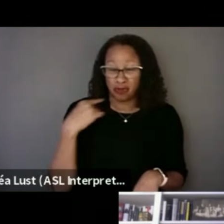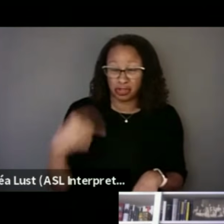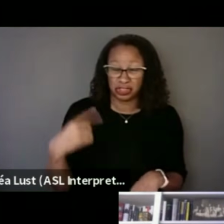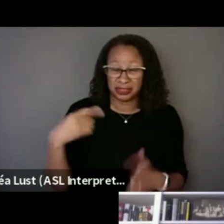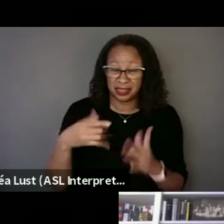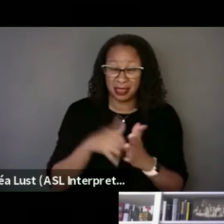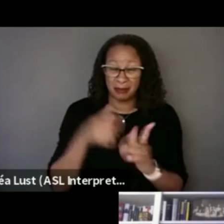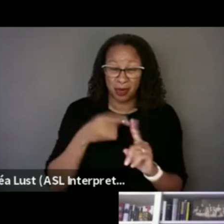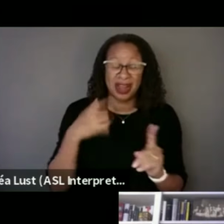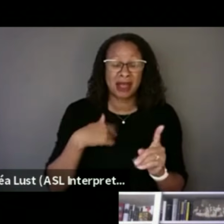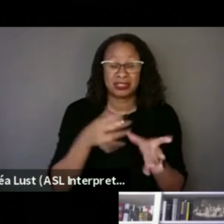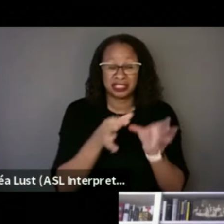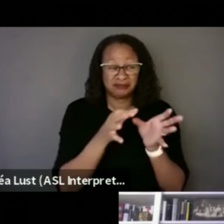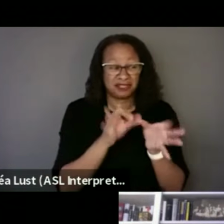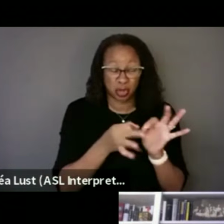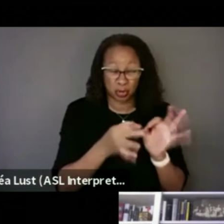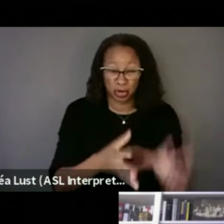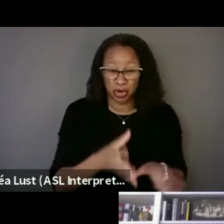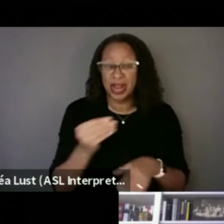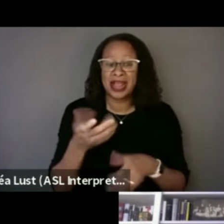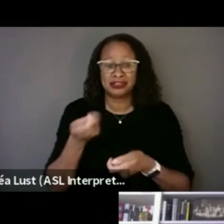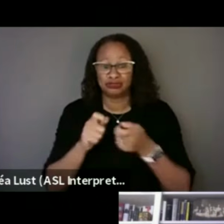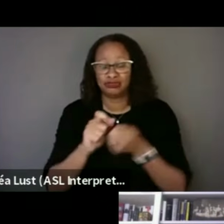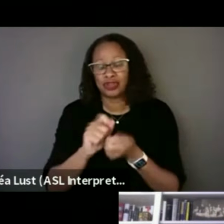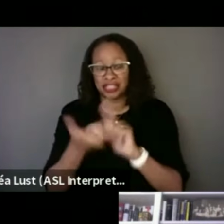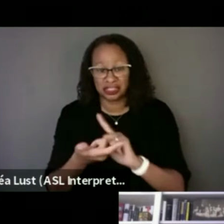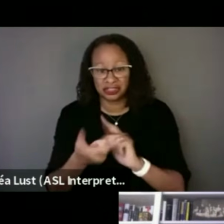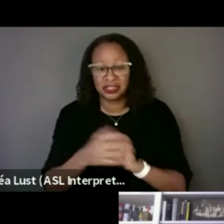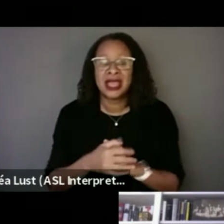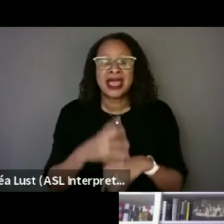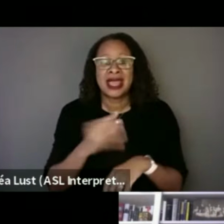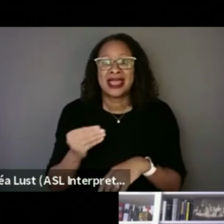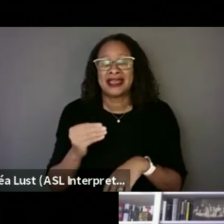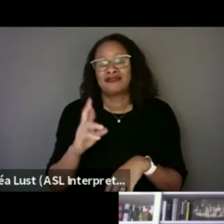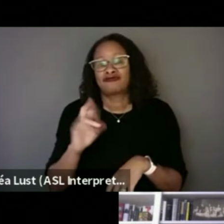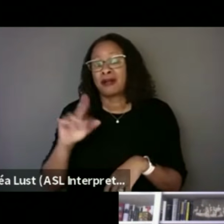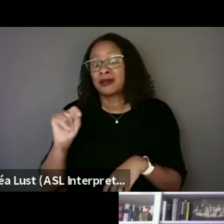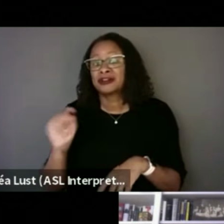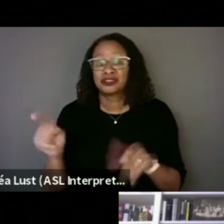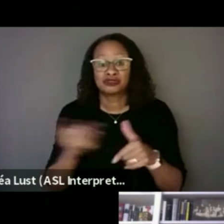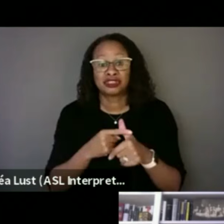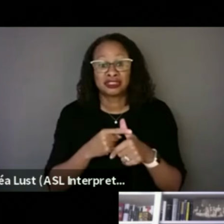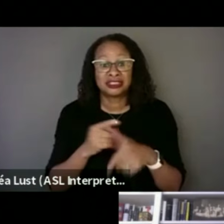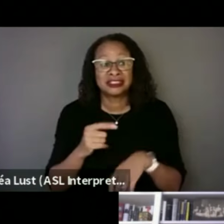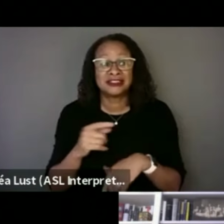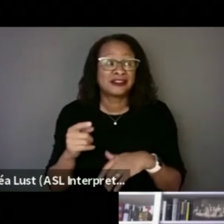And at one point my housing fell through, so he and his wife, Nancy, were very lovely and let me live in a room in their two story hotel room